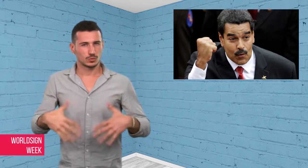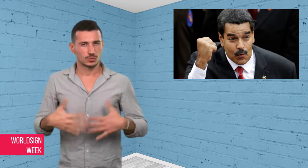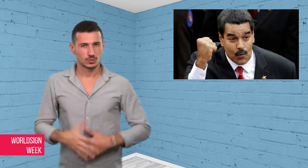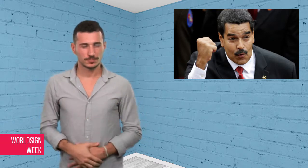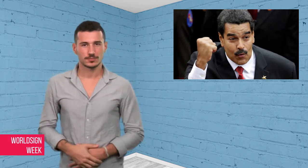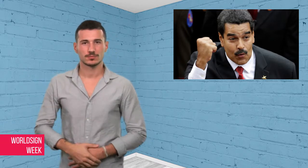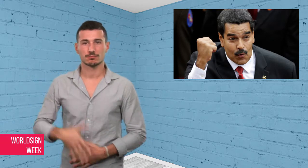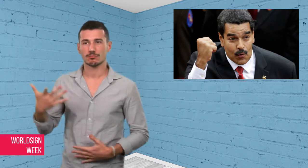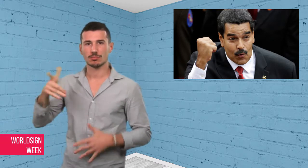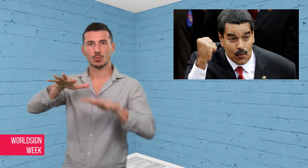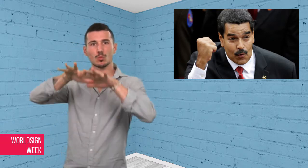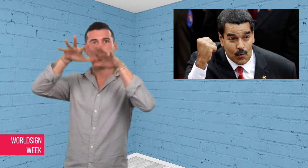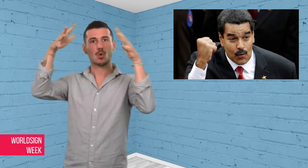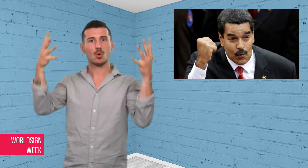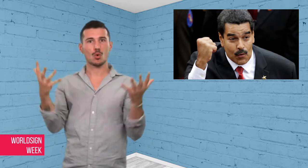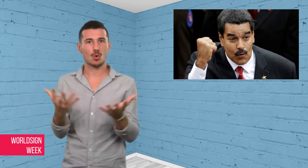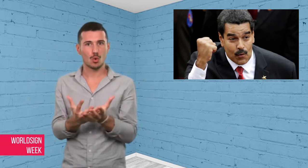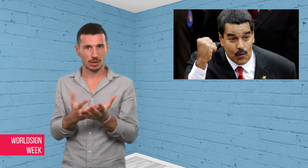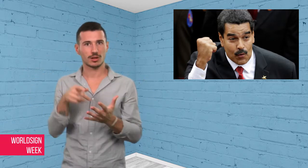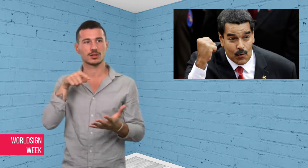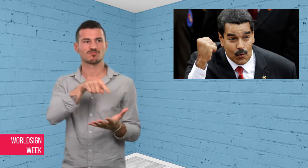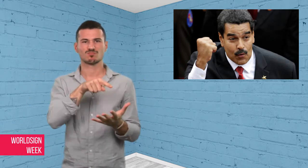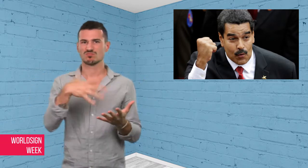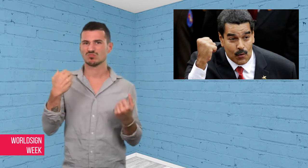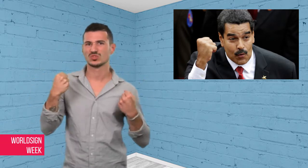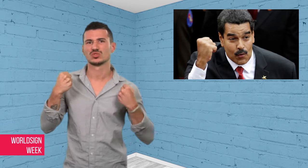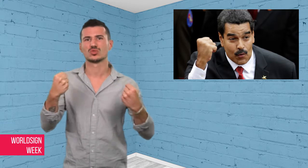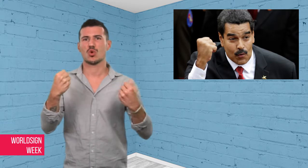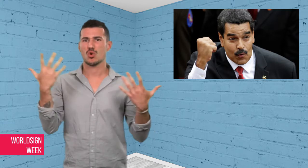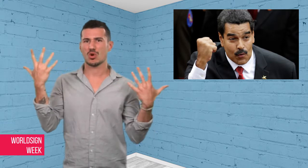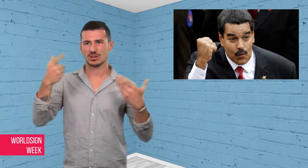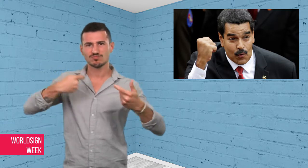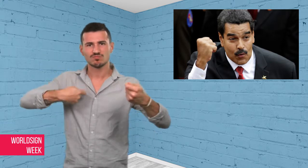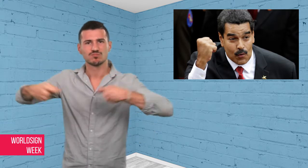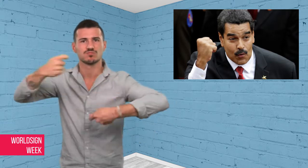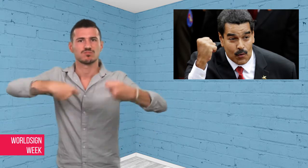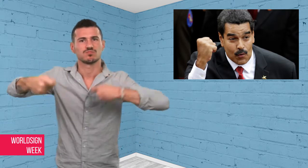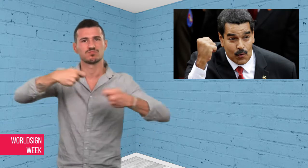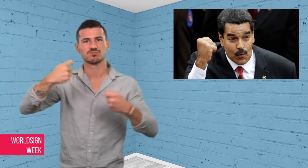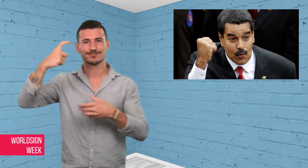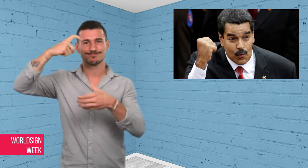It was one of the world’s leading exporters